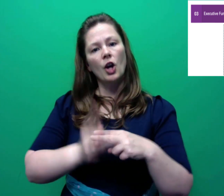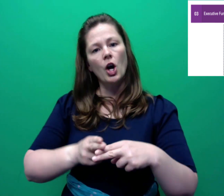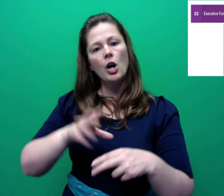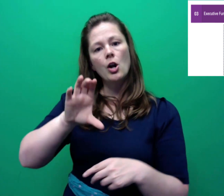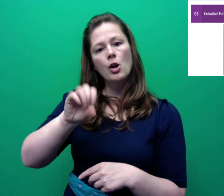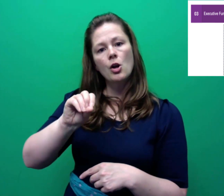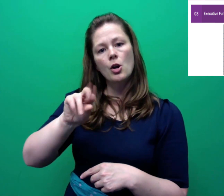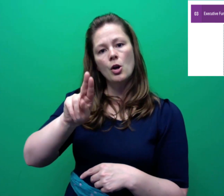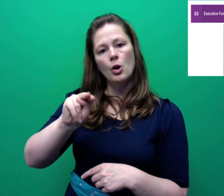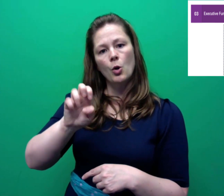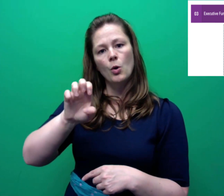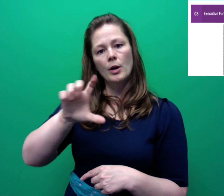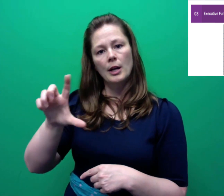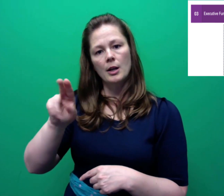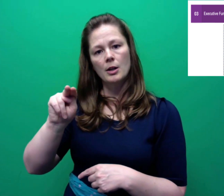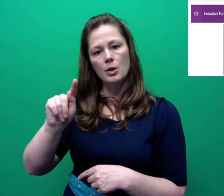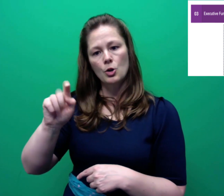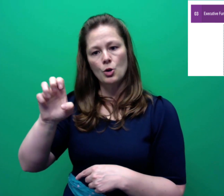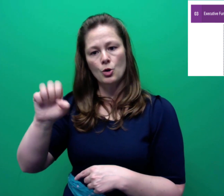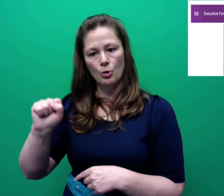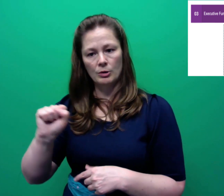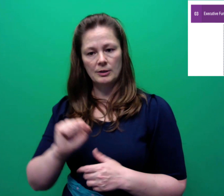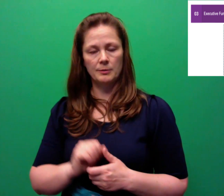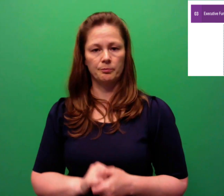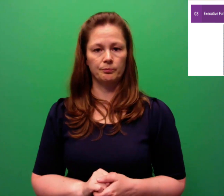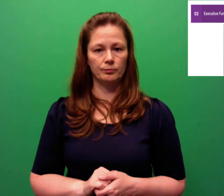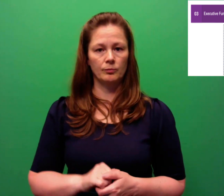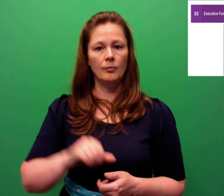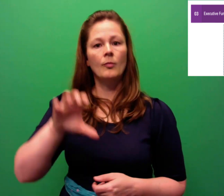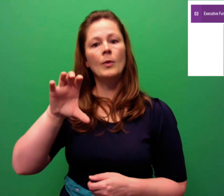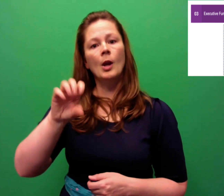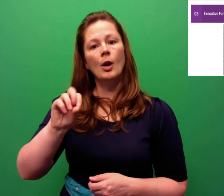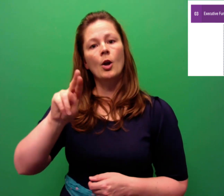students how to use Cornell notes.